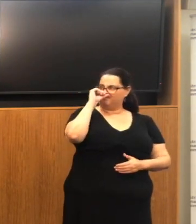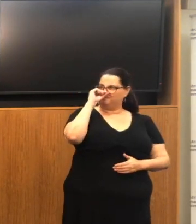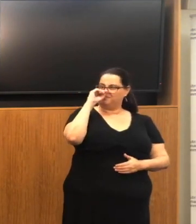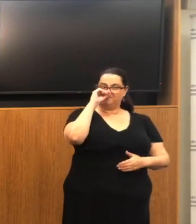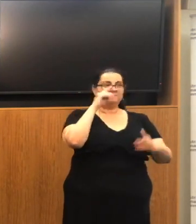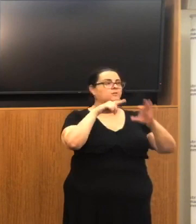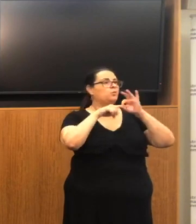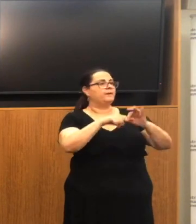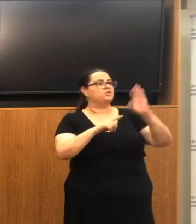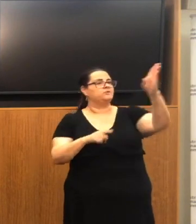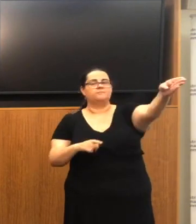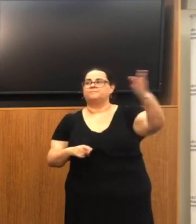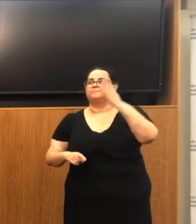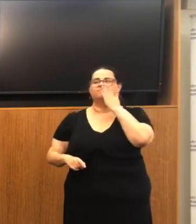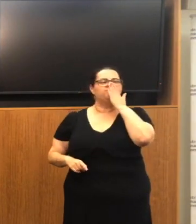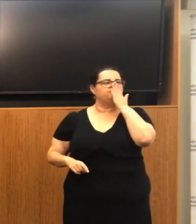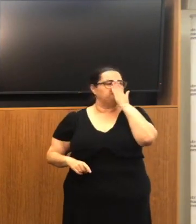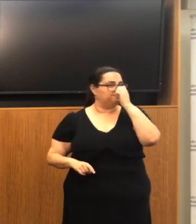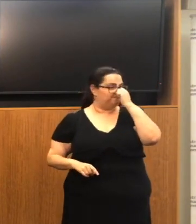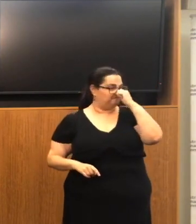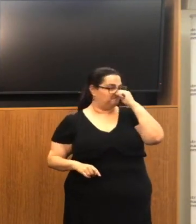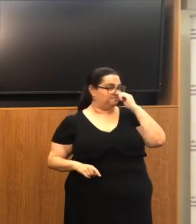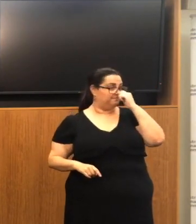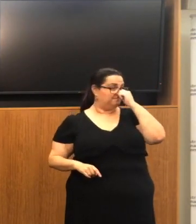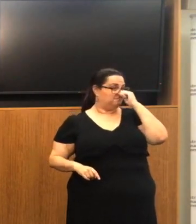Got a question right there. [Blonde Girl] Yep.